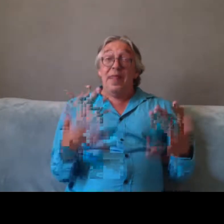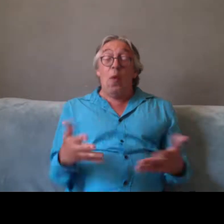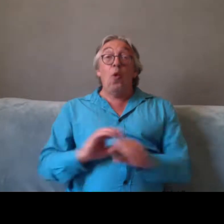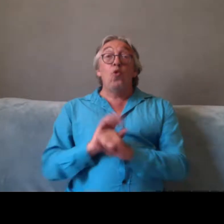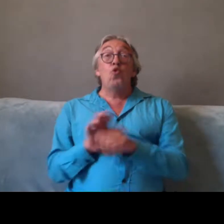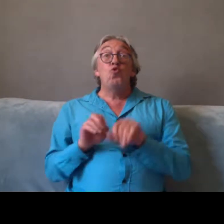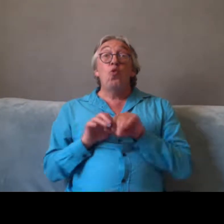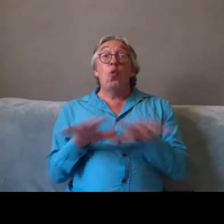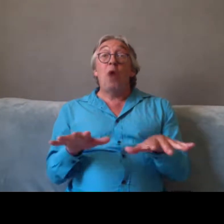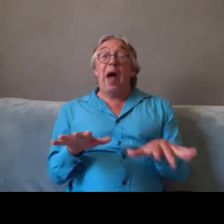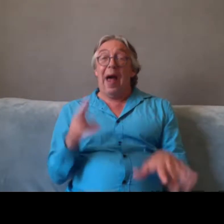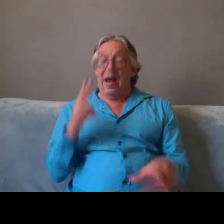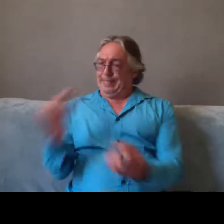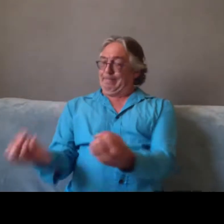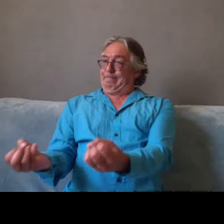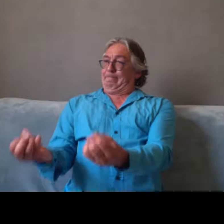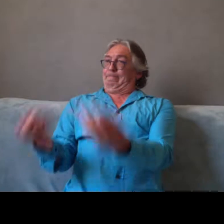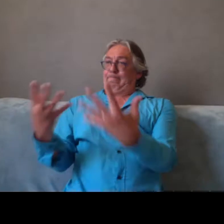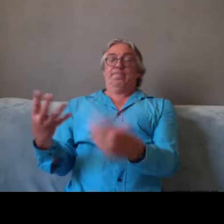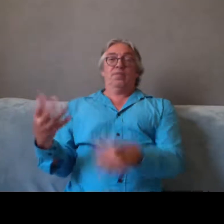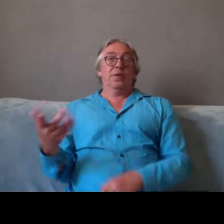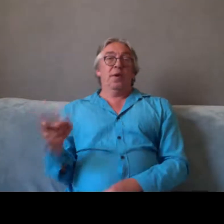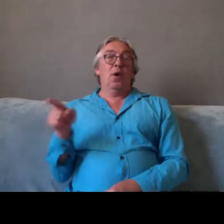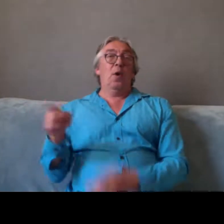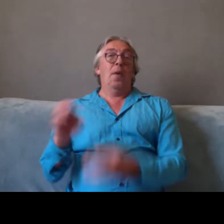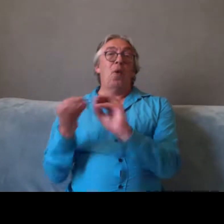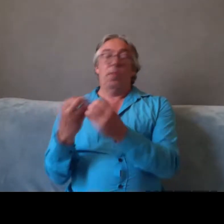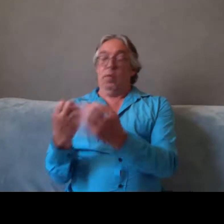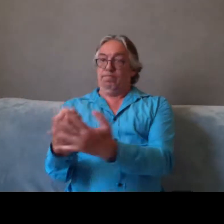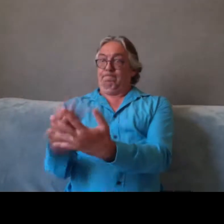Not long ago, we were discussing with Loredana how we can try